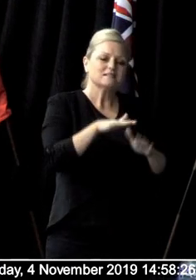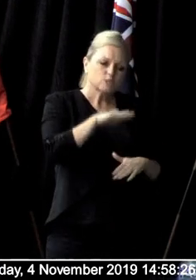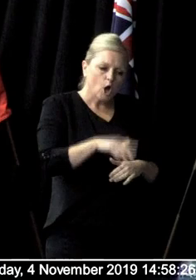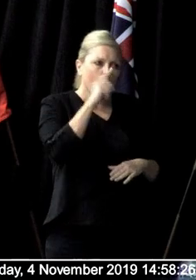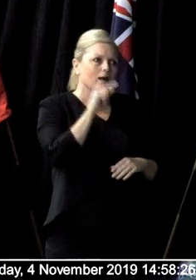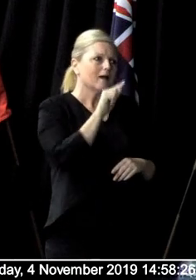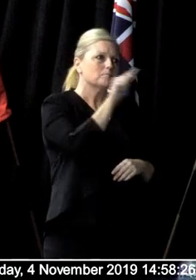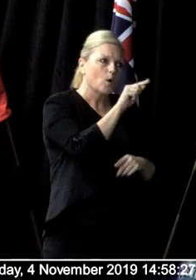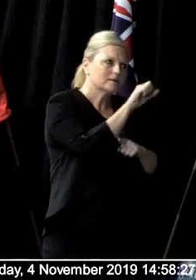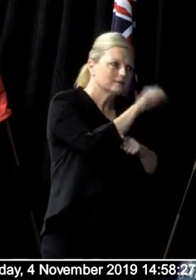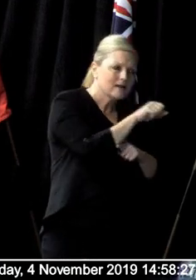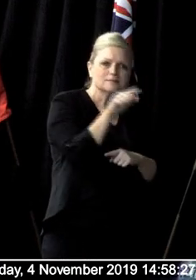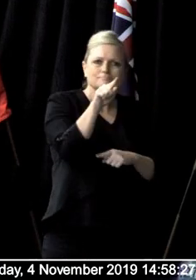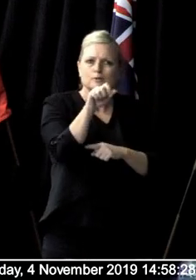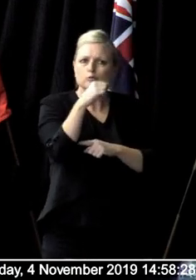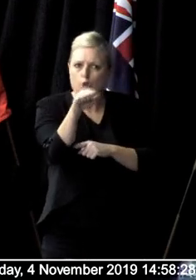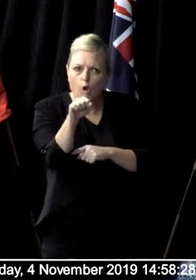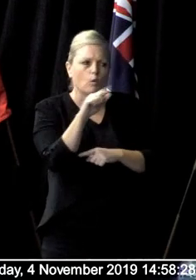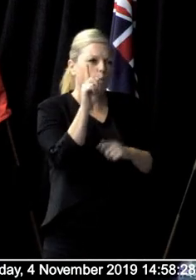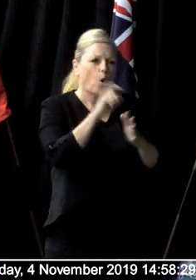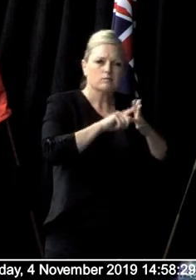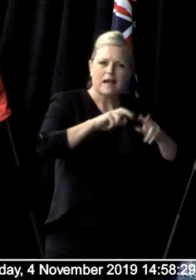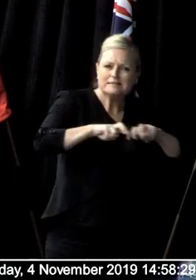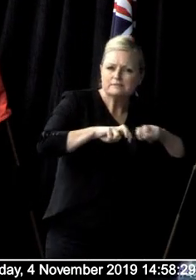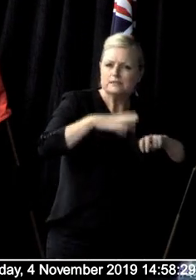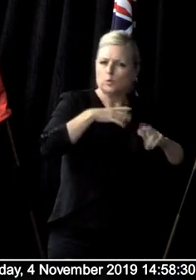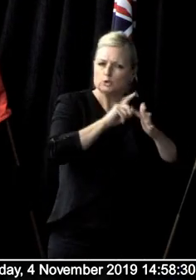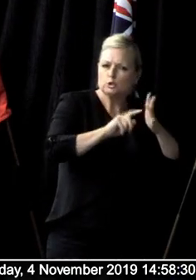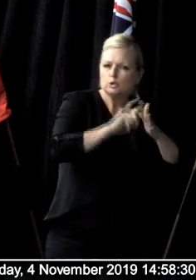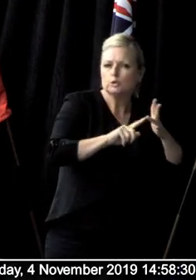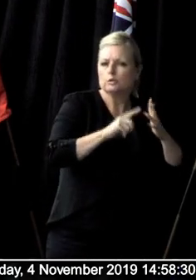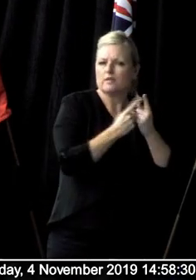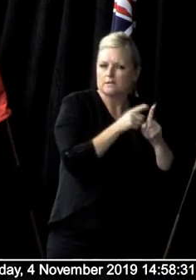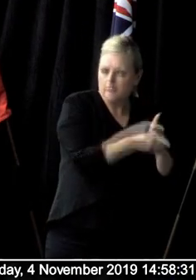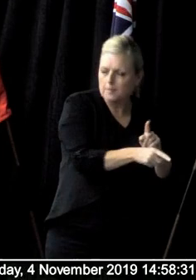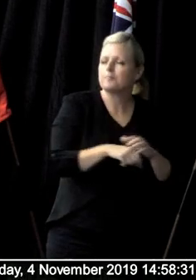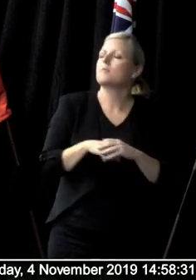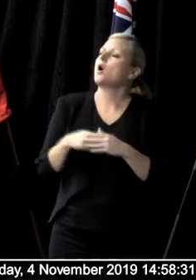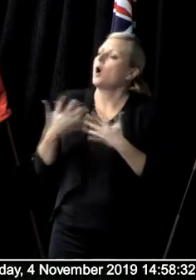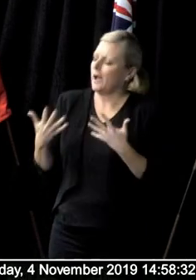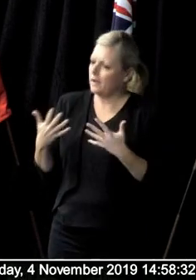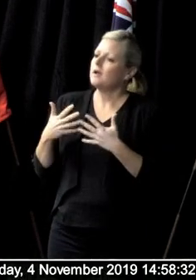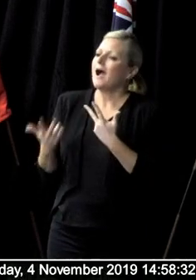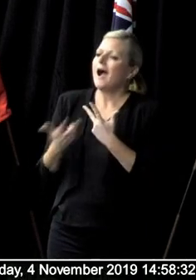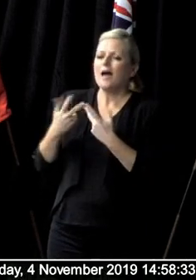Okay. Do other common presenting issues include a lack of alternatives?